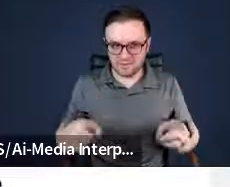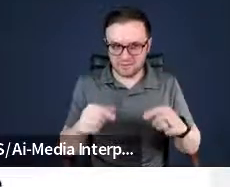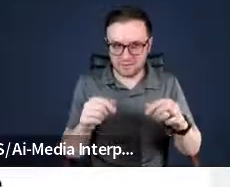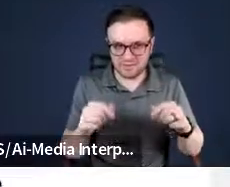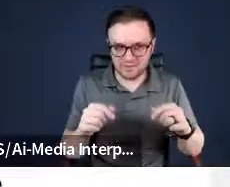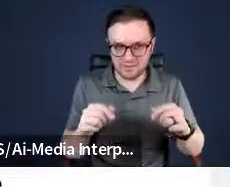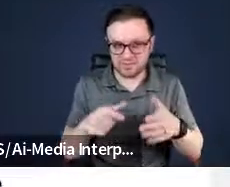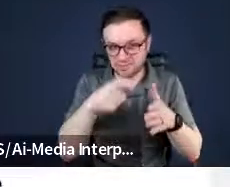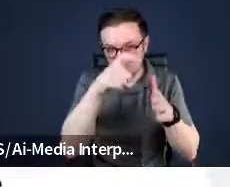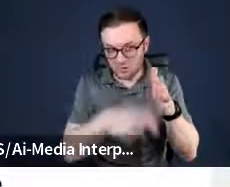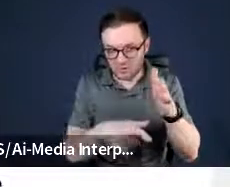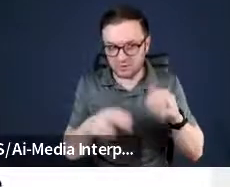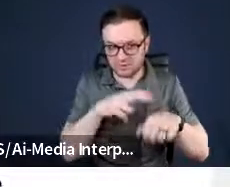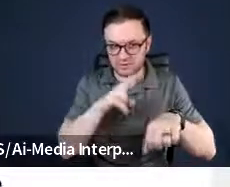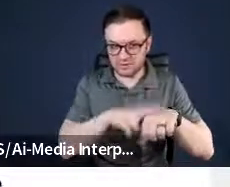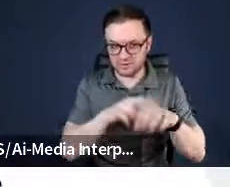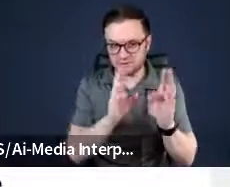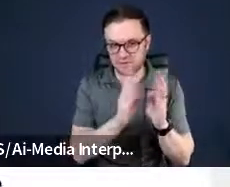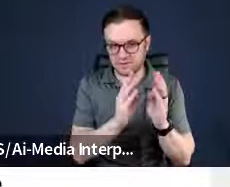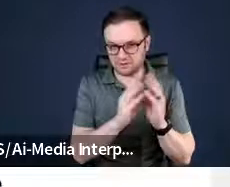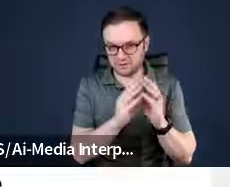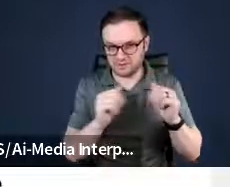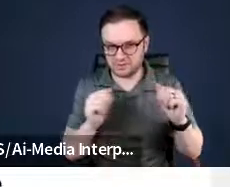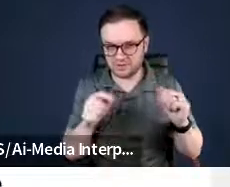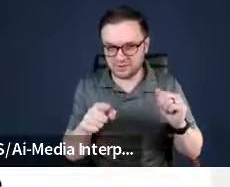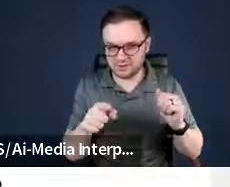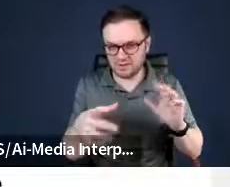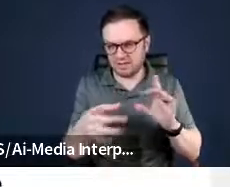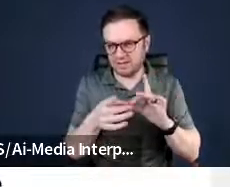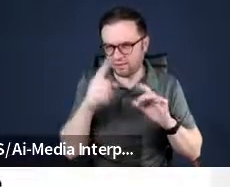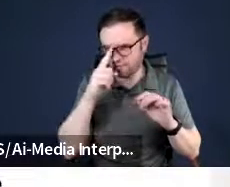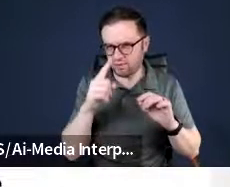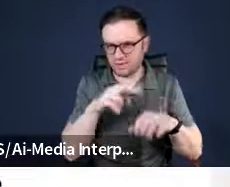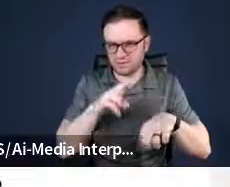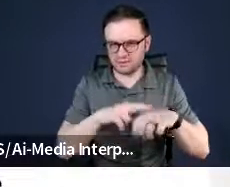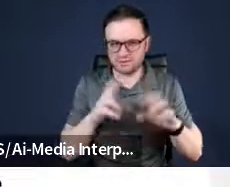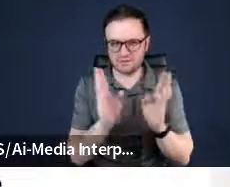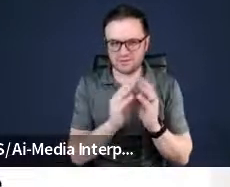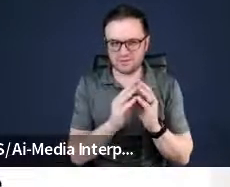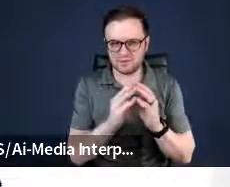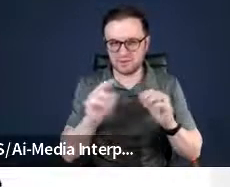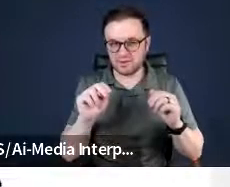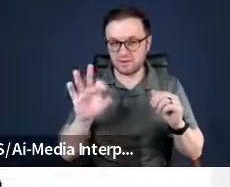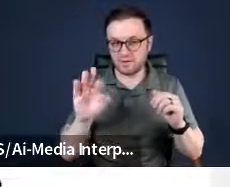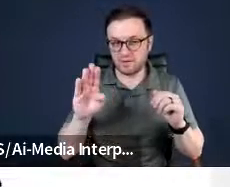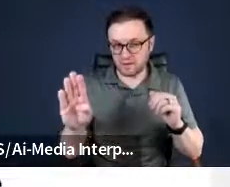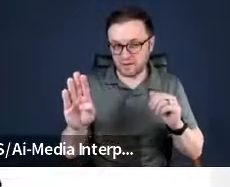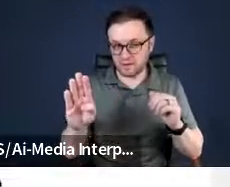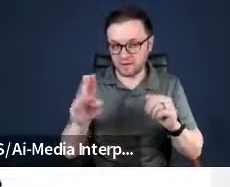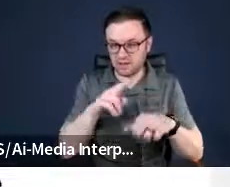Separator, blank, heading level III, news and events, article, visited link national convention. Visited heading level for link national convention.